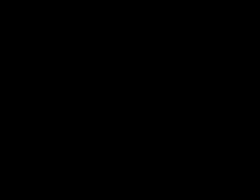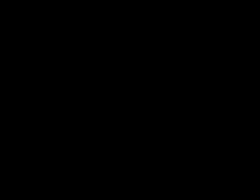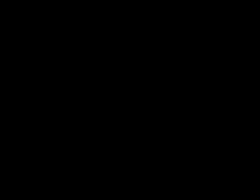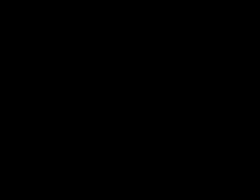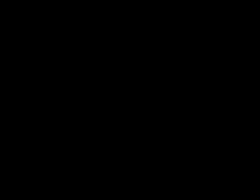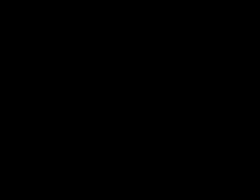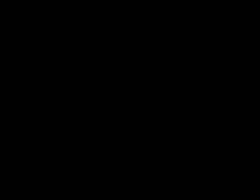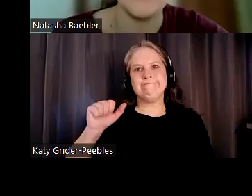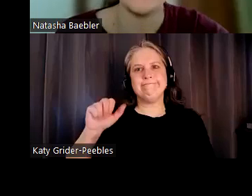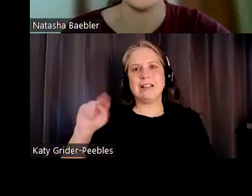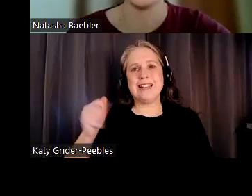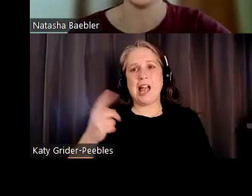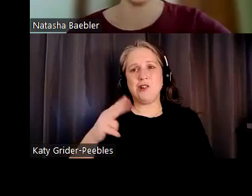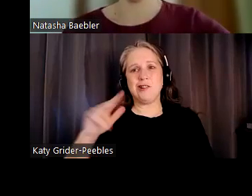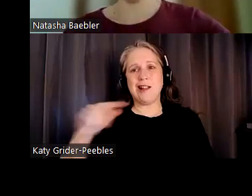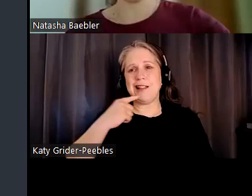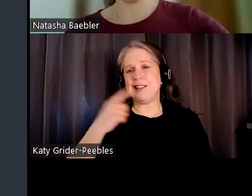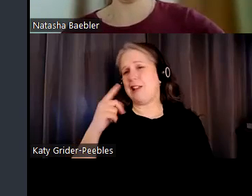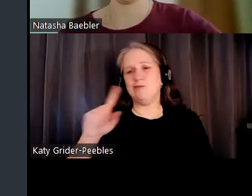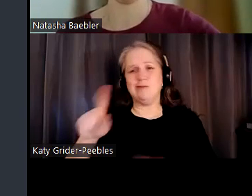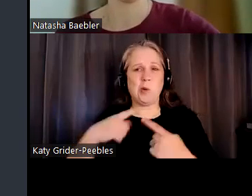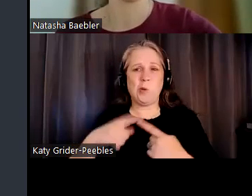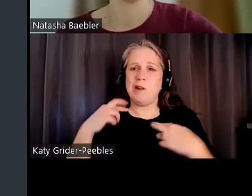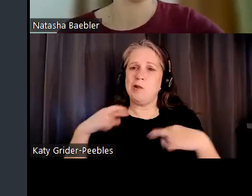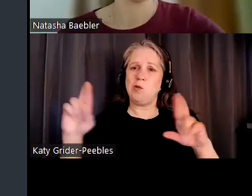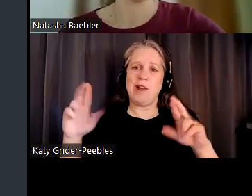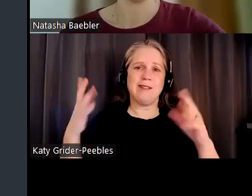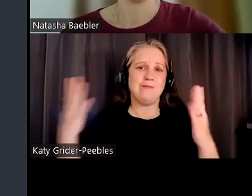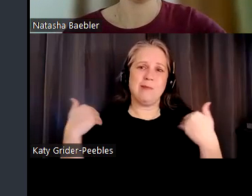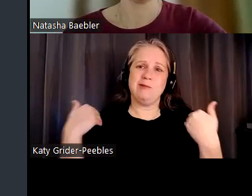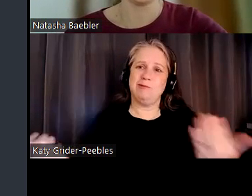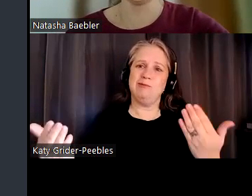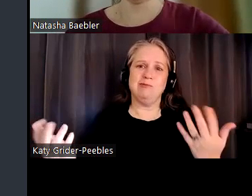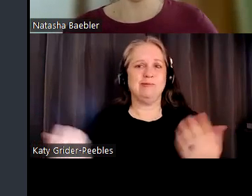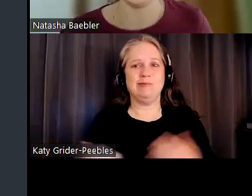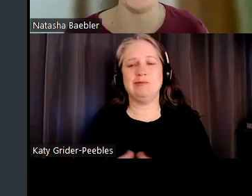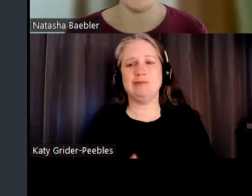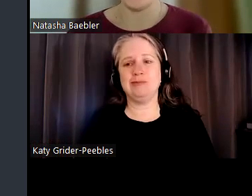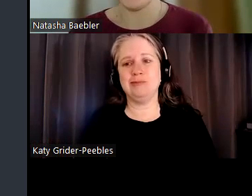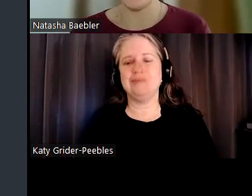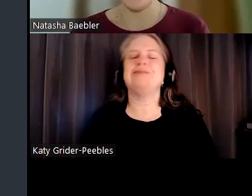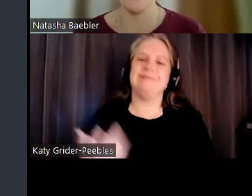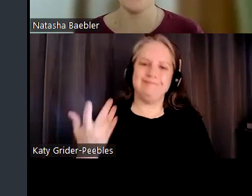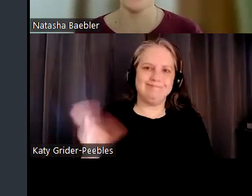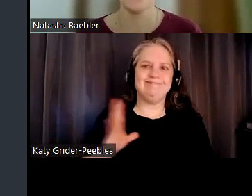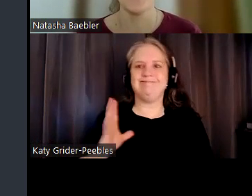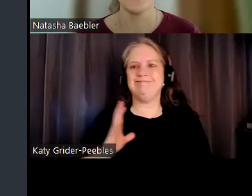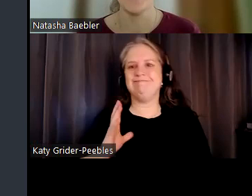Natasha, I say when you're ready, we go with it. Apologies to everyone.